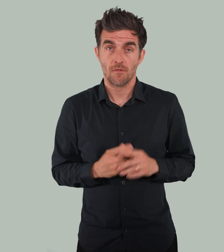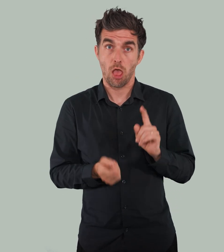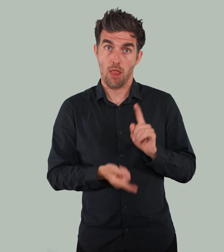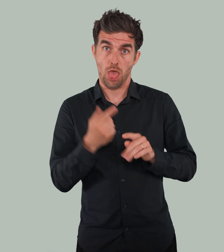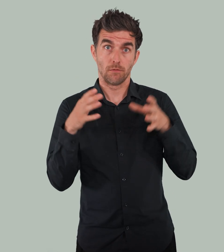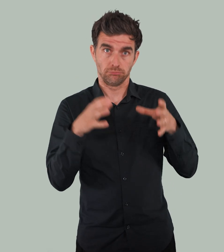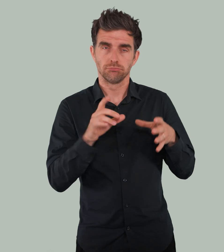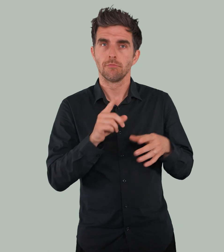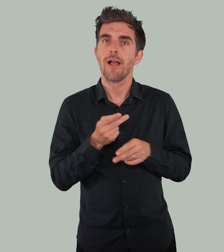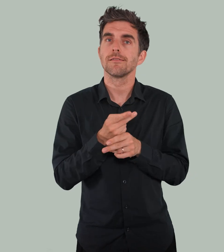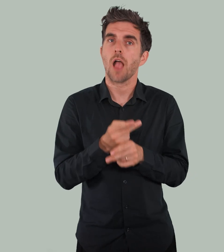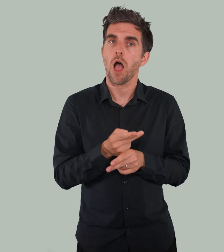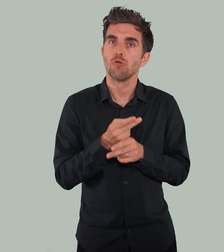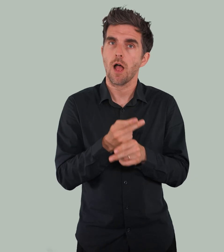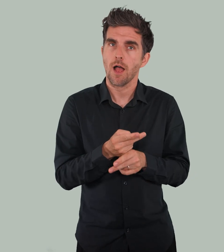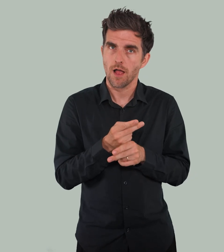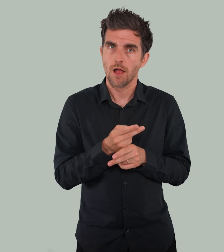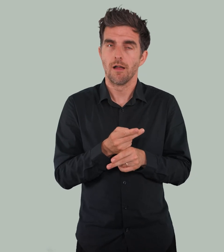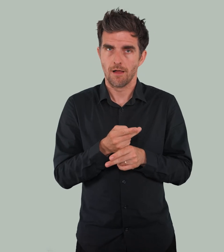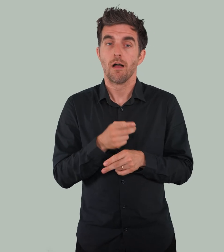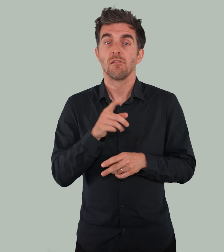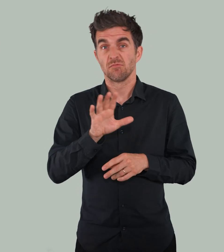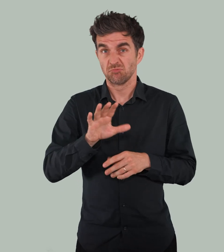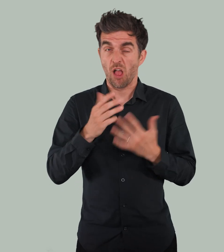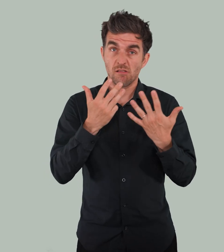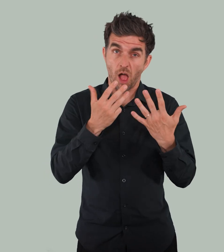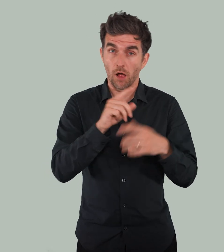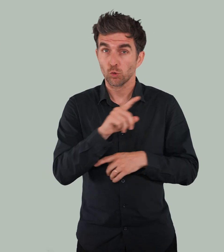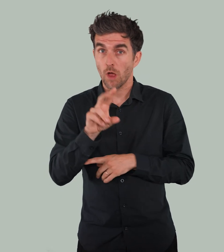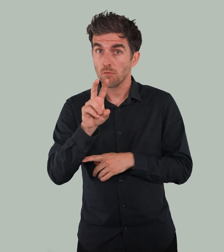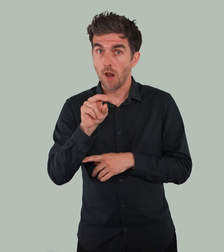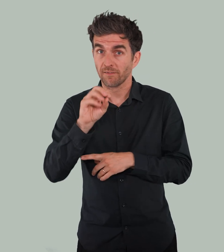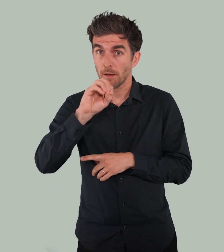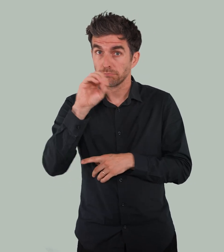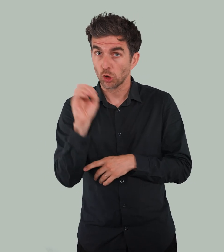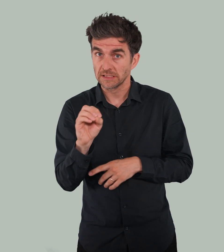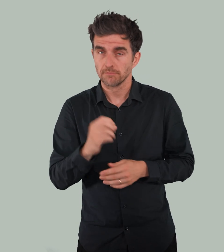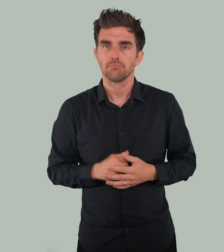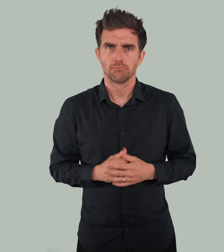Respondent Group (self-identified) - Carers % of total - 9–12%